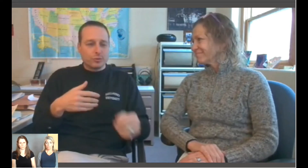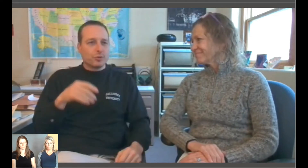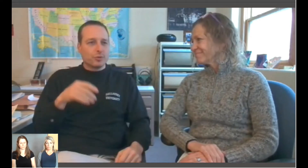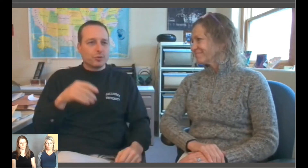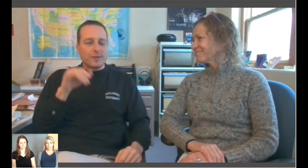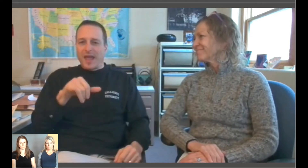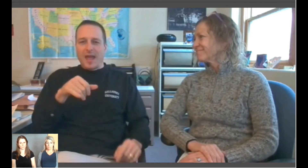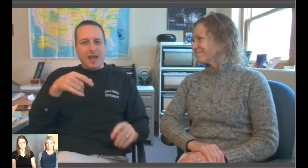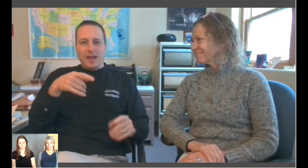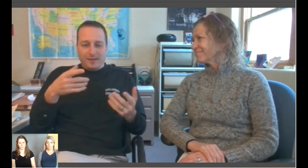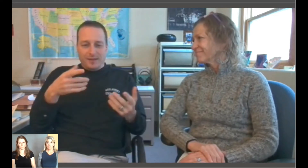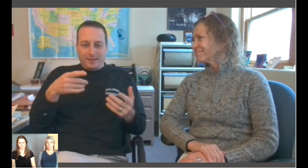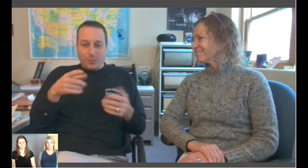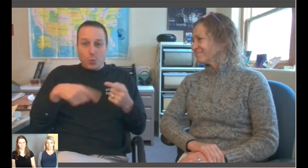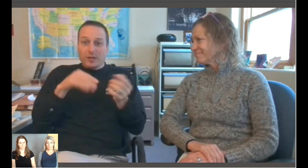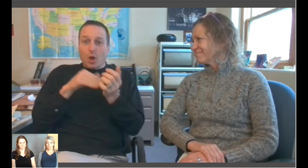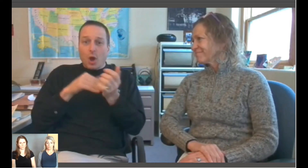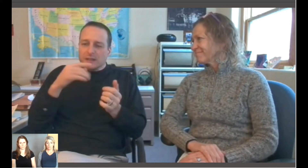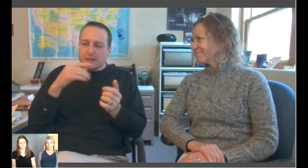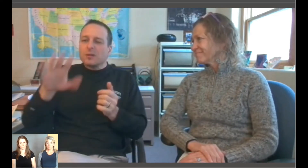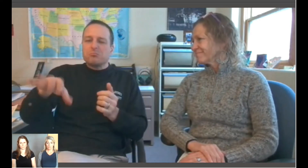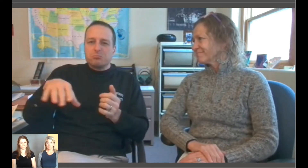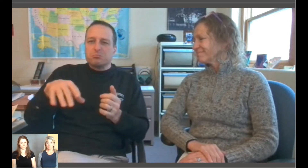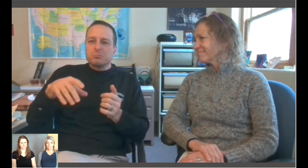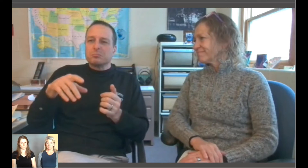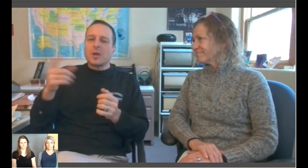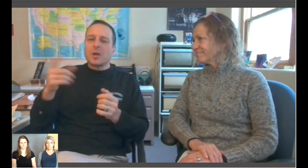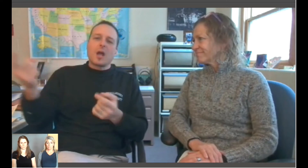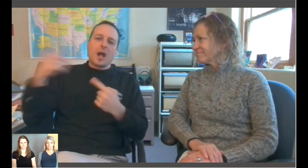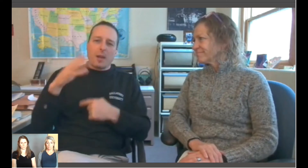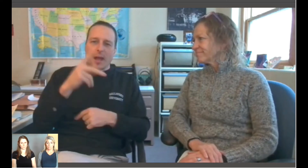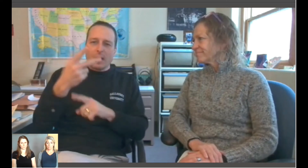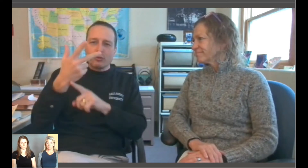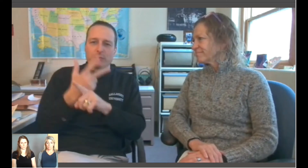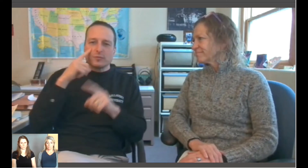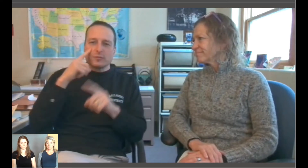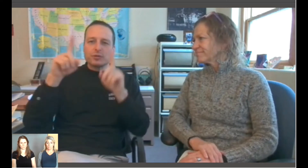Often doctors will have the child come back for an eye test or a hearing test 3 months